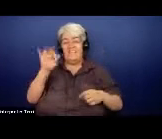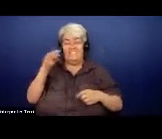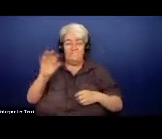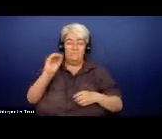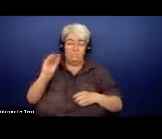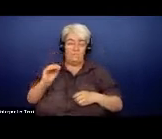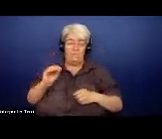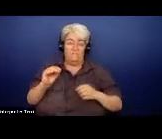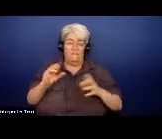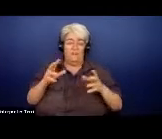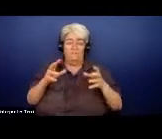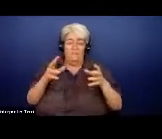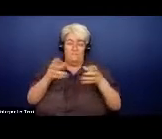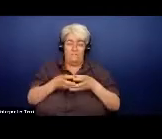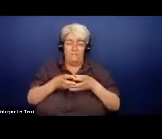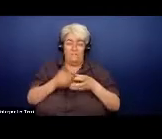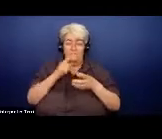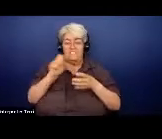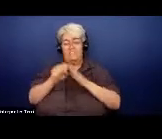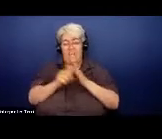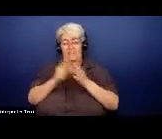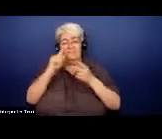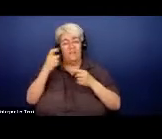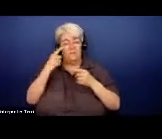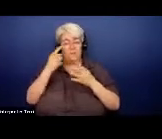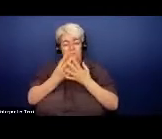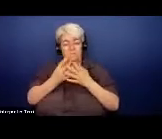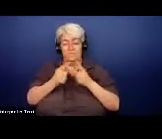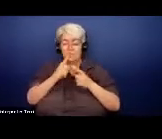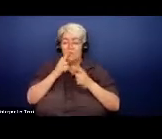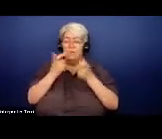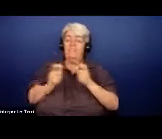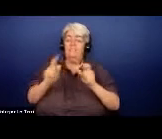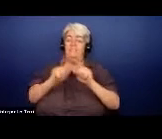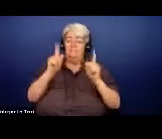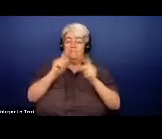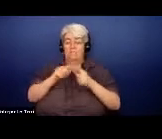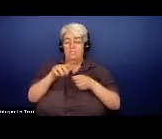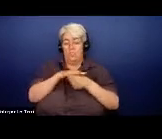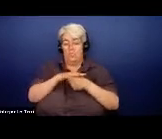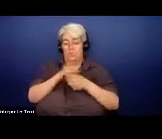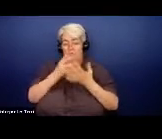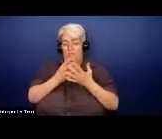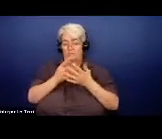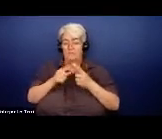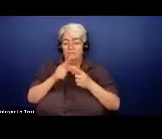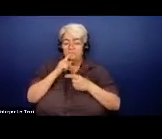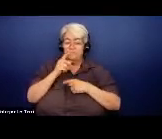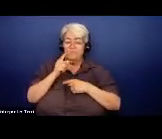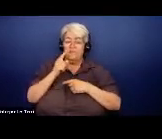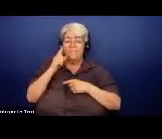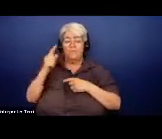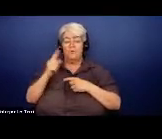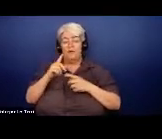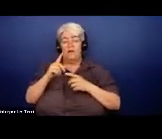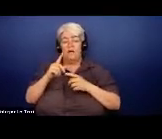population in the prison. The biggest difference the local jail the average length of stay